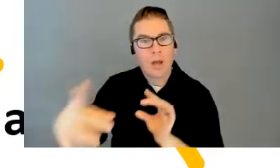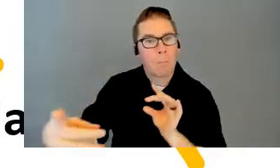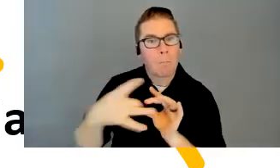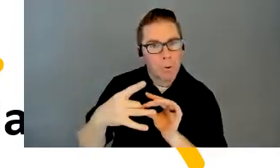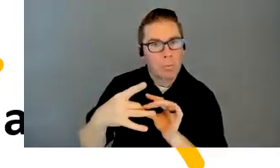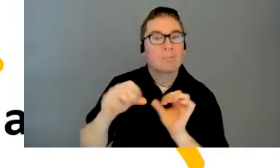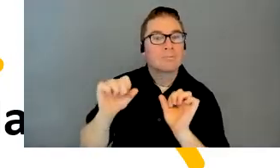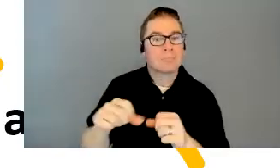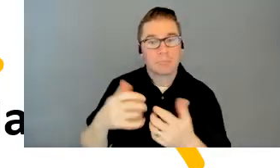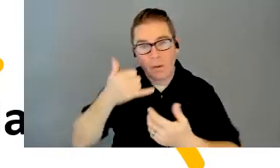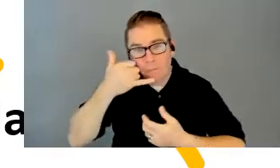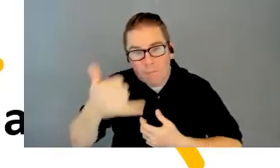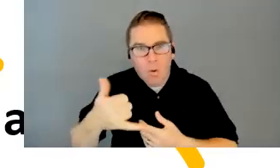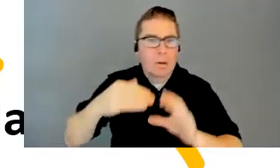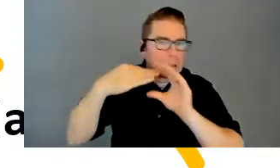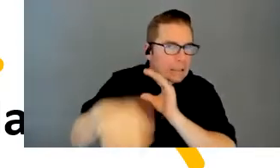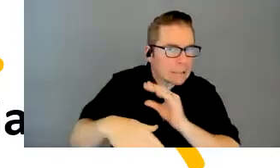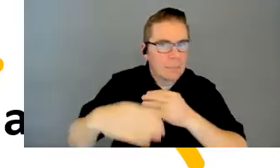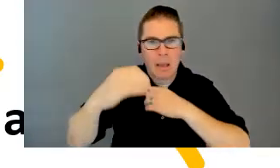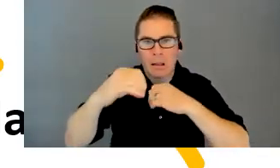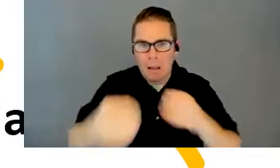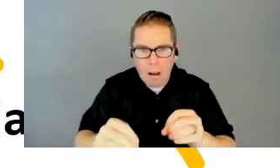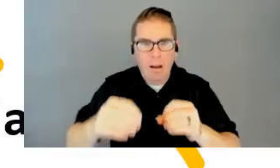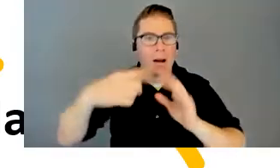the phone email your office hours, discussion boards and canvas, et cetera,